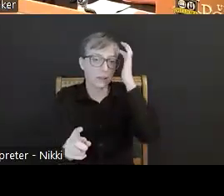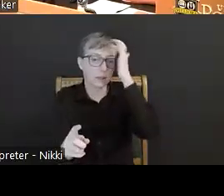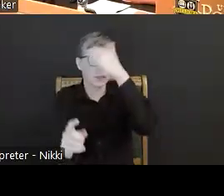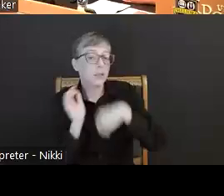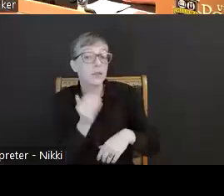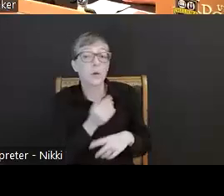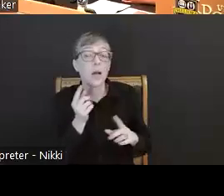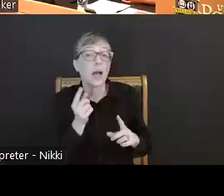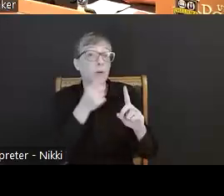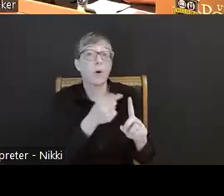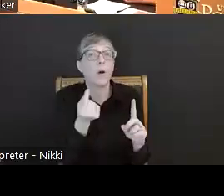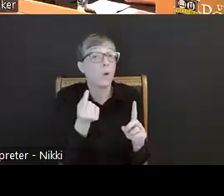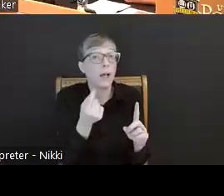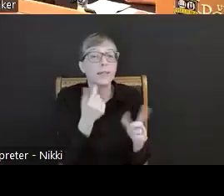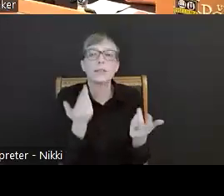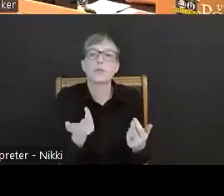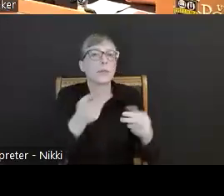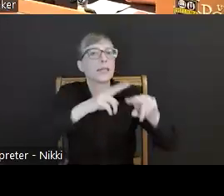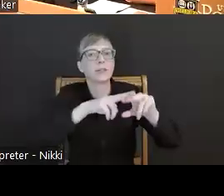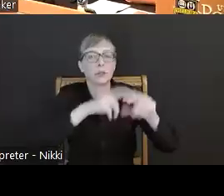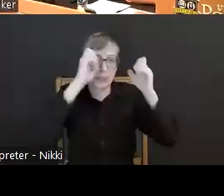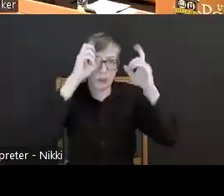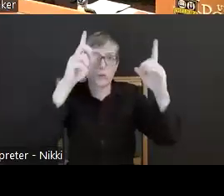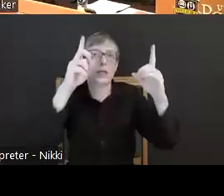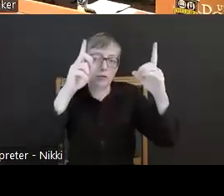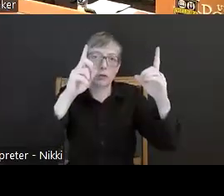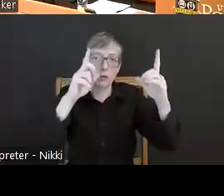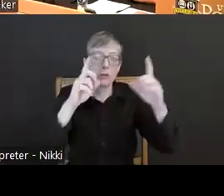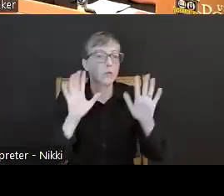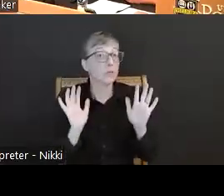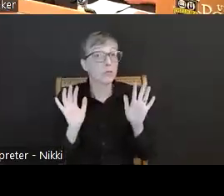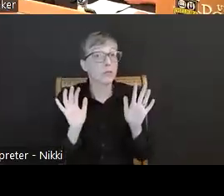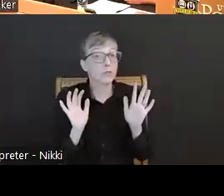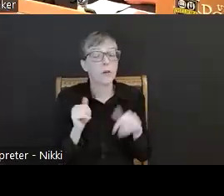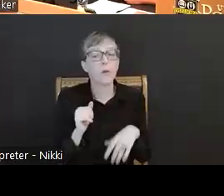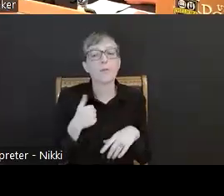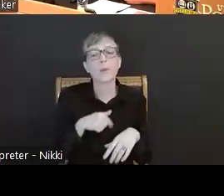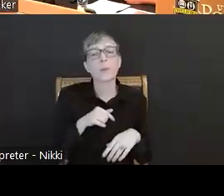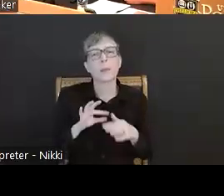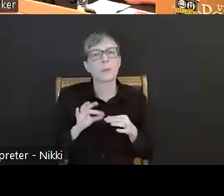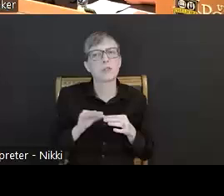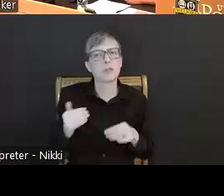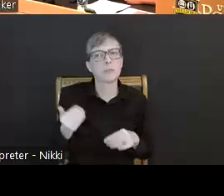aware about it or again as we spoke earlier in the presentation given how prominent ipv is in